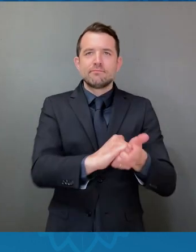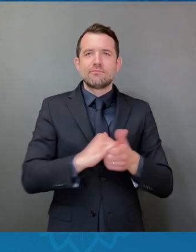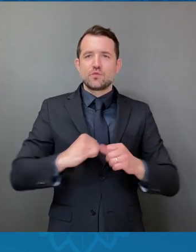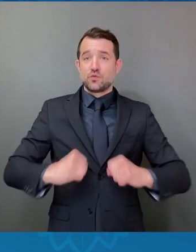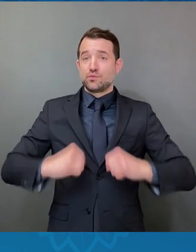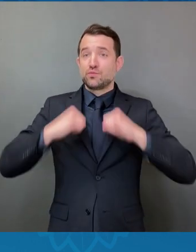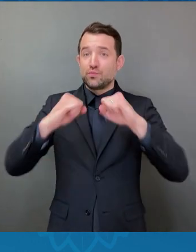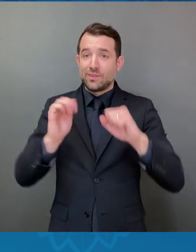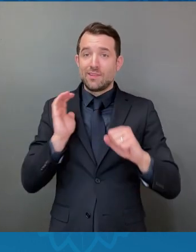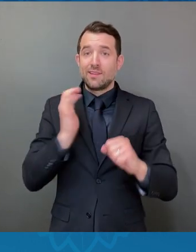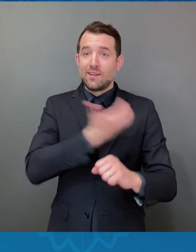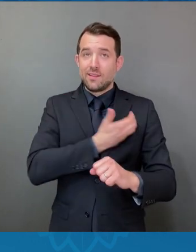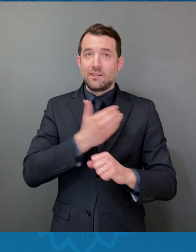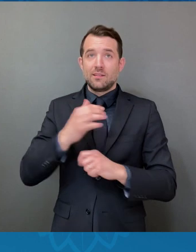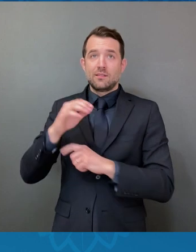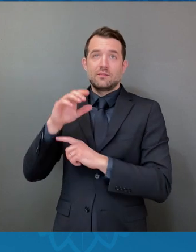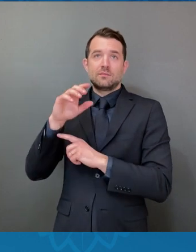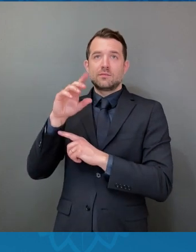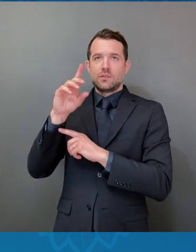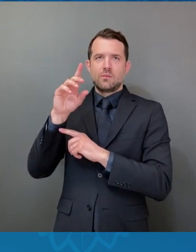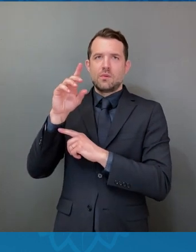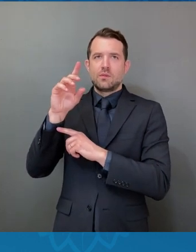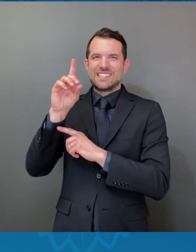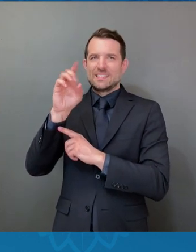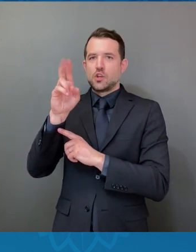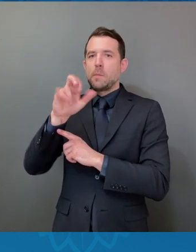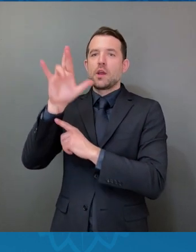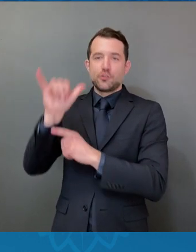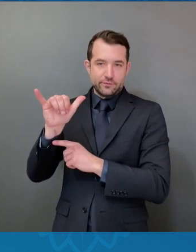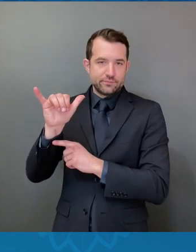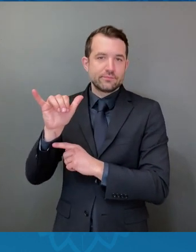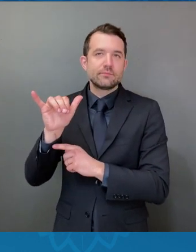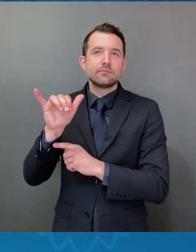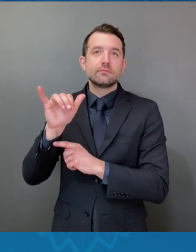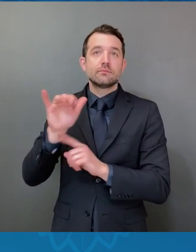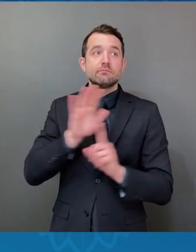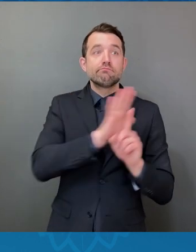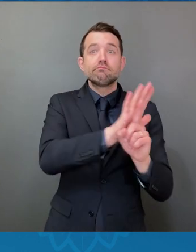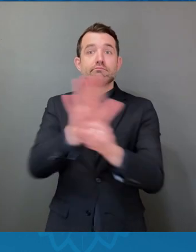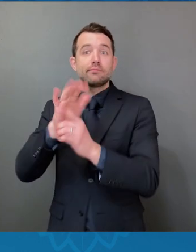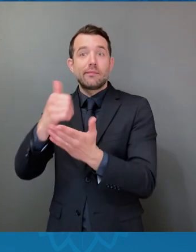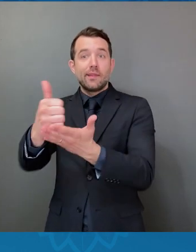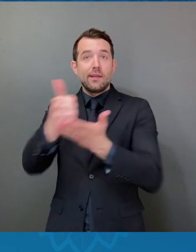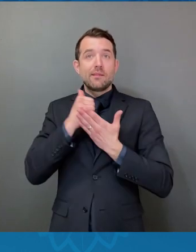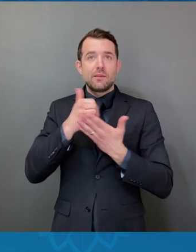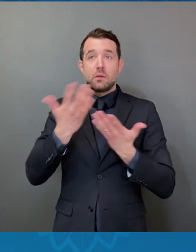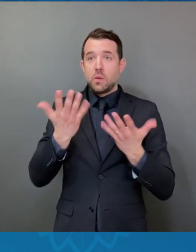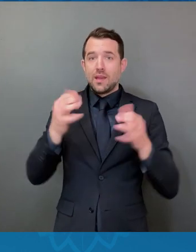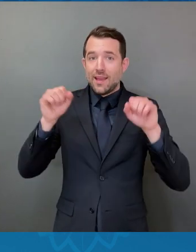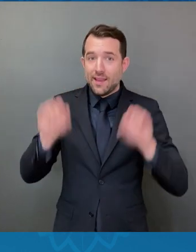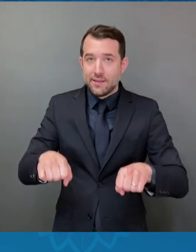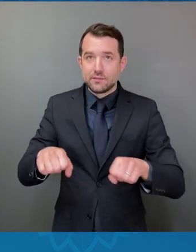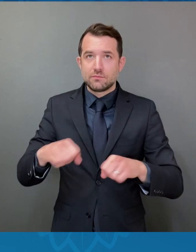And together with your help, I know we can safeguard and strengthen the freedom to vote for generations to come.